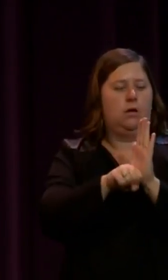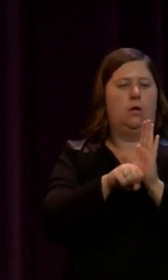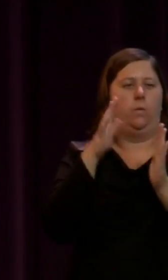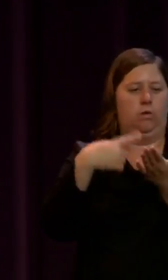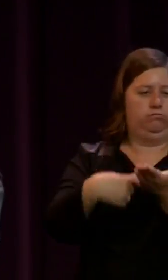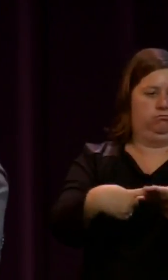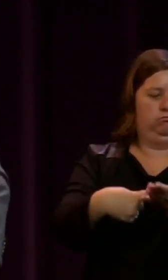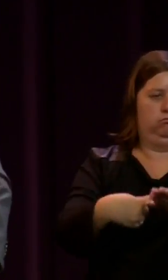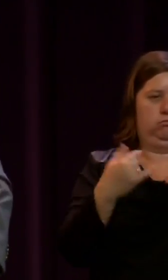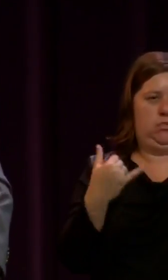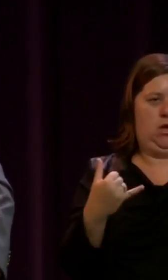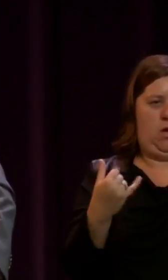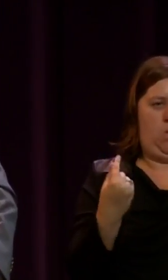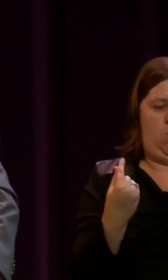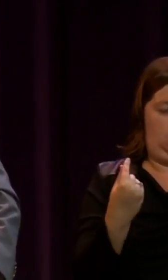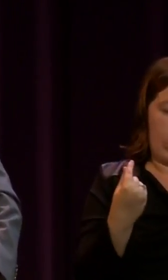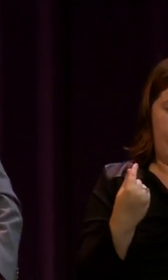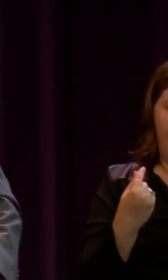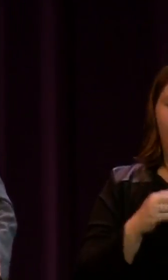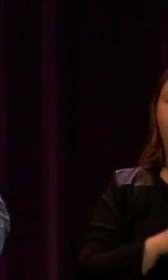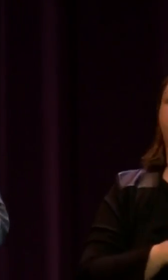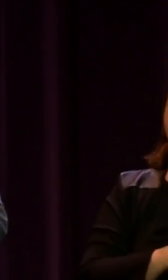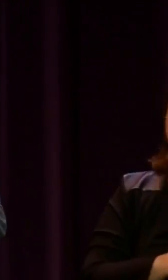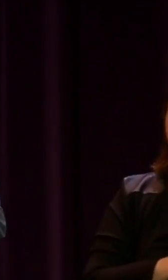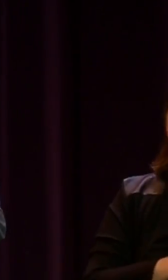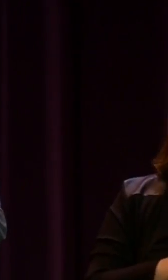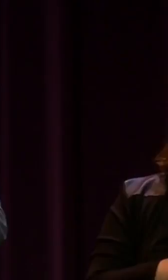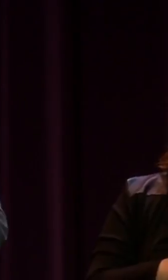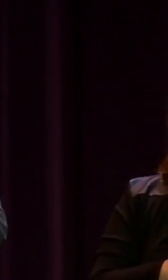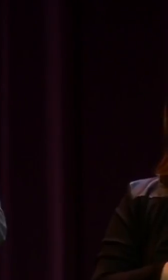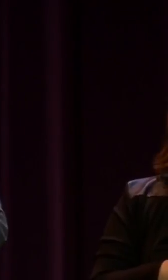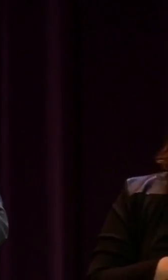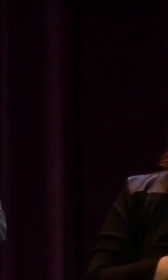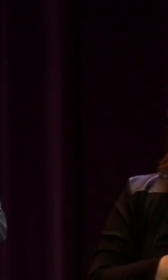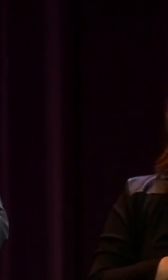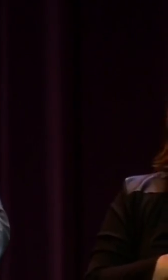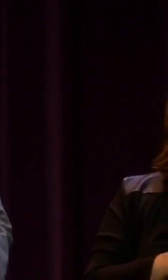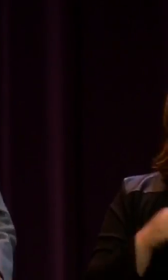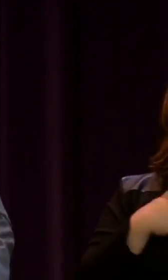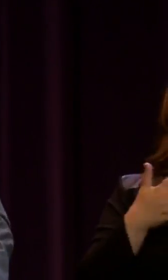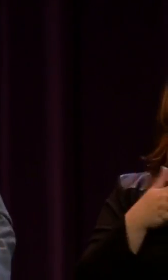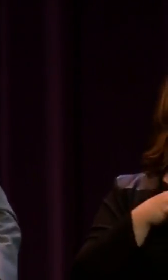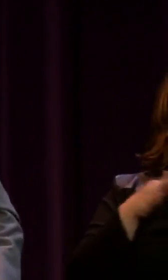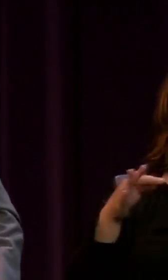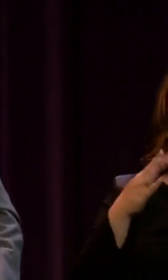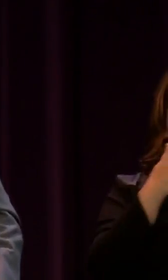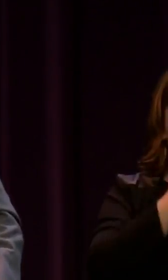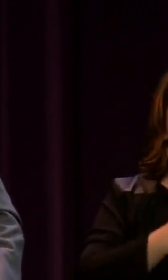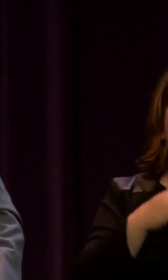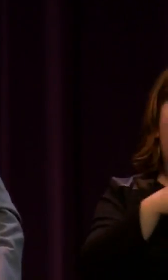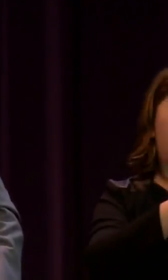A LITTLE BIT NOW ABOUT WHAT SOME OF THE GUIDING PRINCIPLES THAT